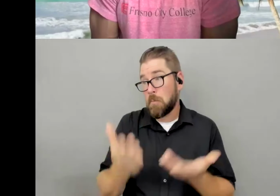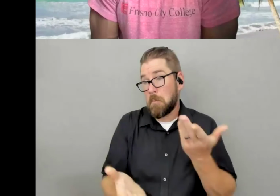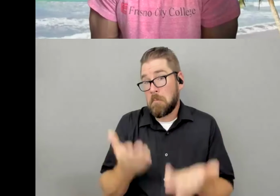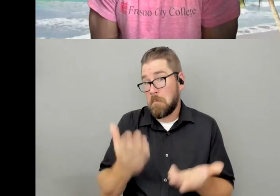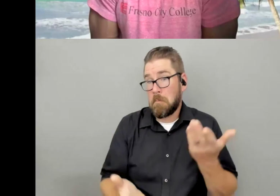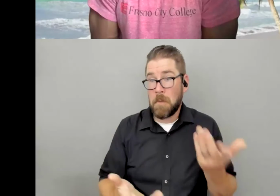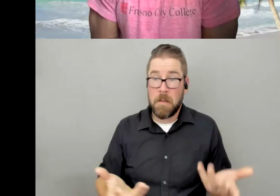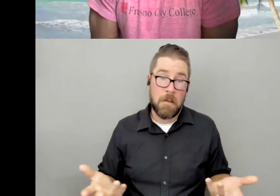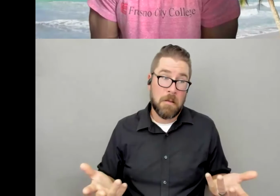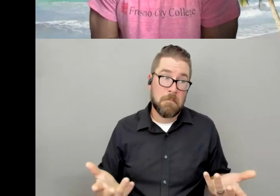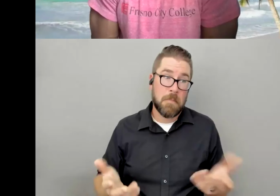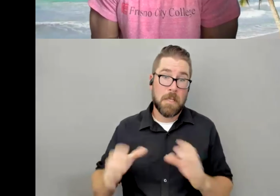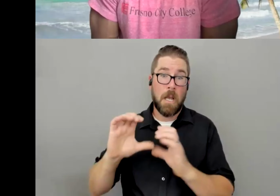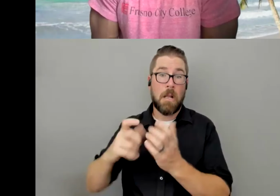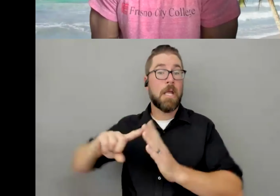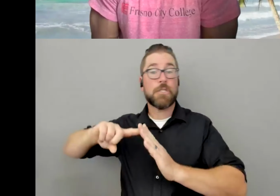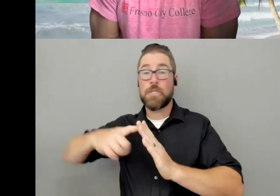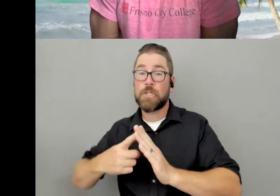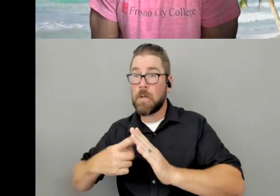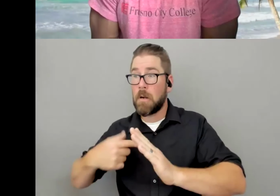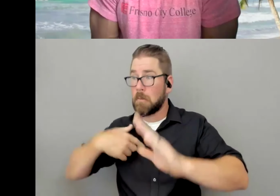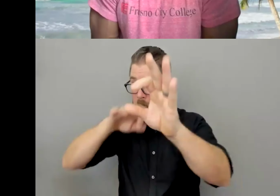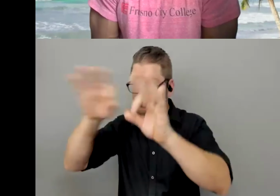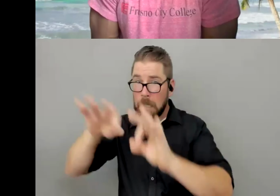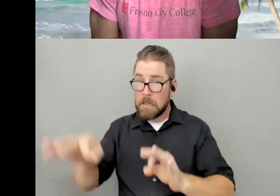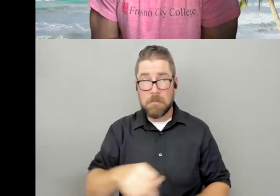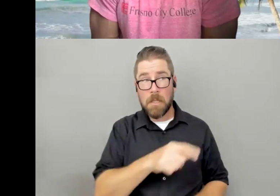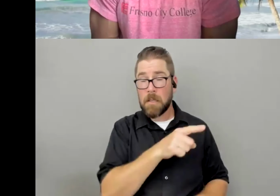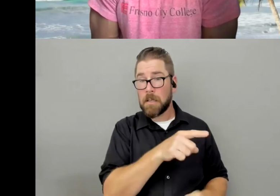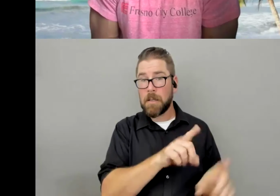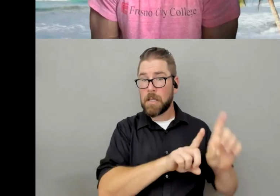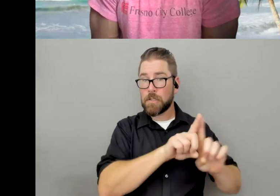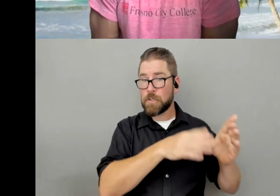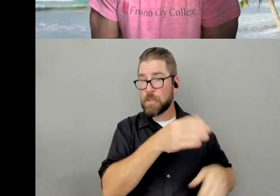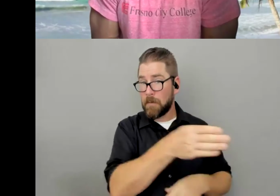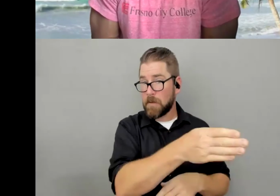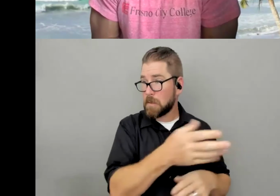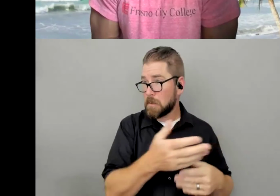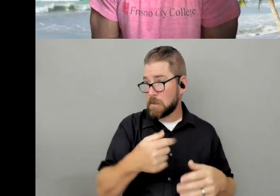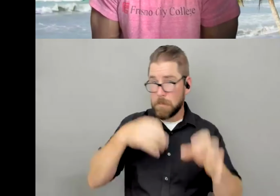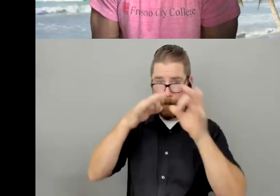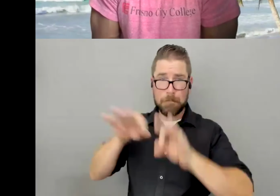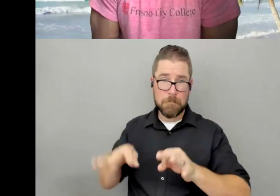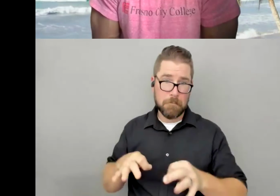You know, Starfish, you know, just kind of introducing a little bit. And if you're posting some more information